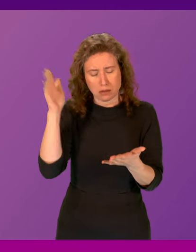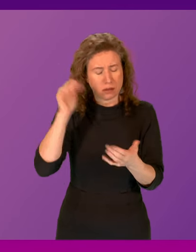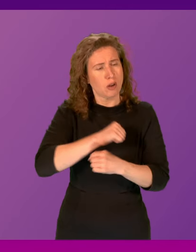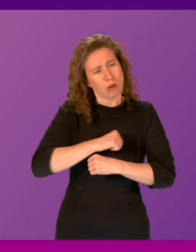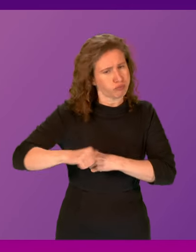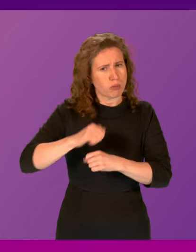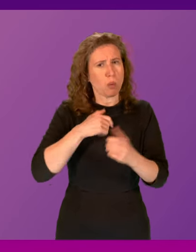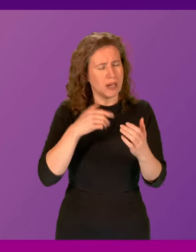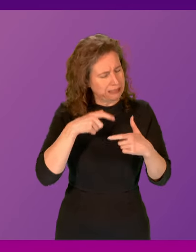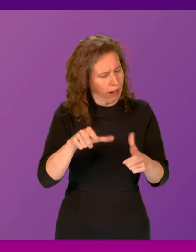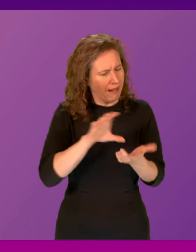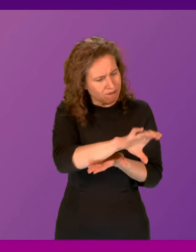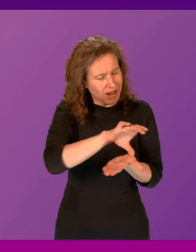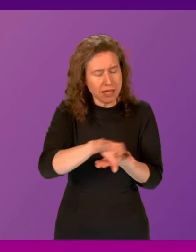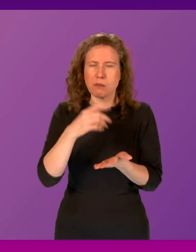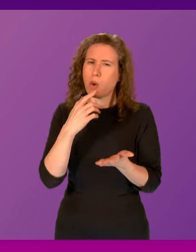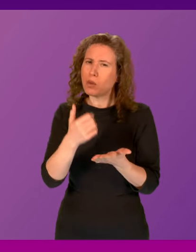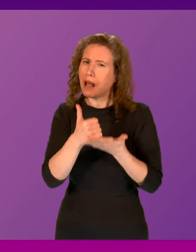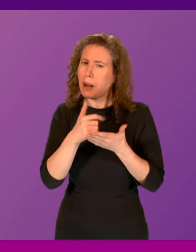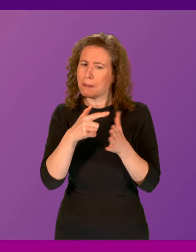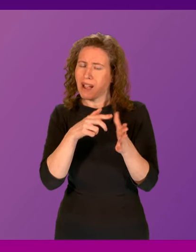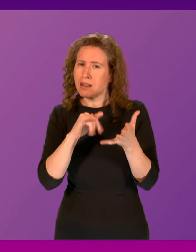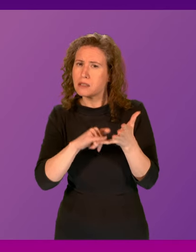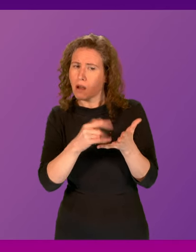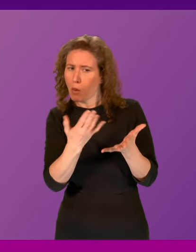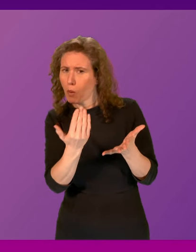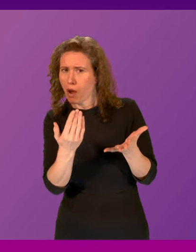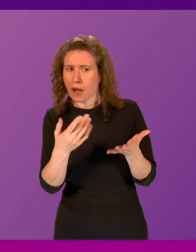helpful to know from Anas Sarwar whether, if there is an incoming Labour Government,